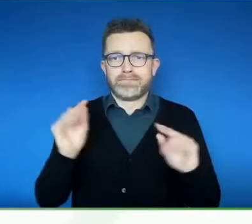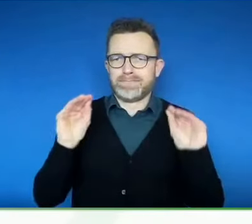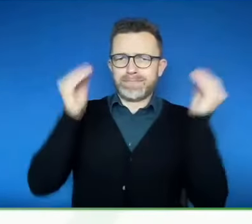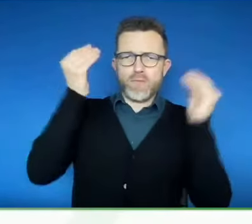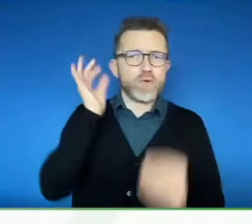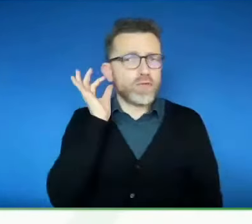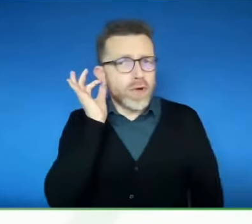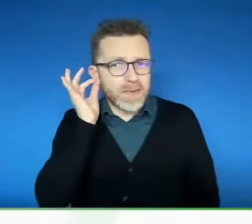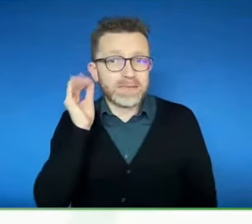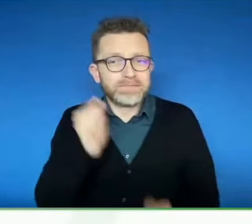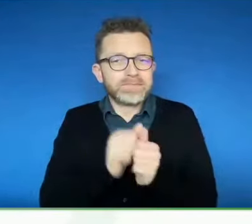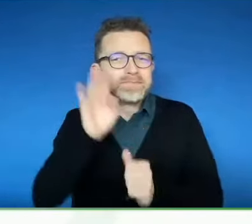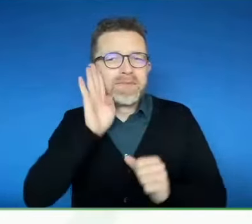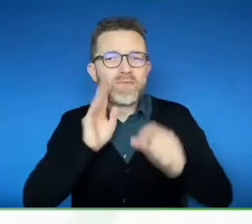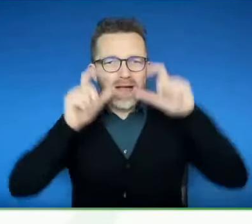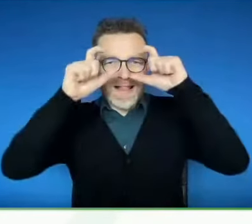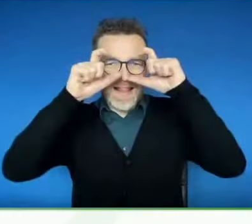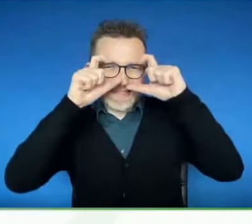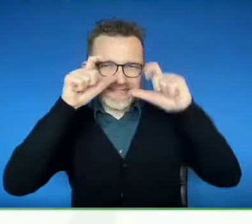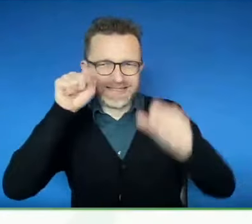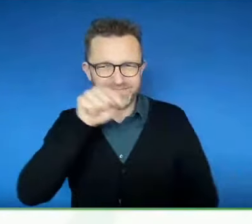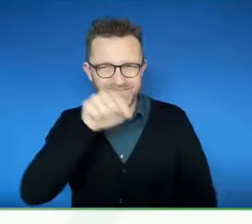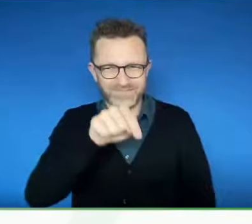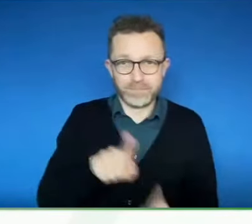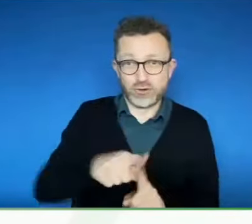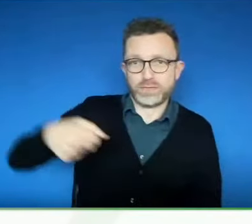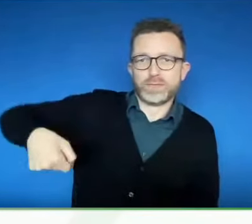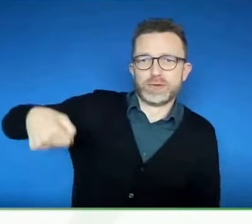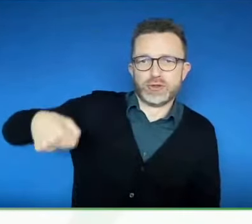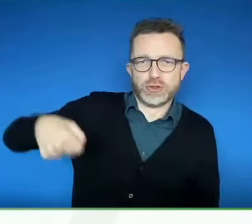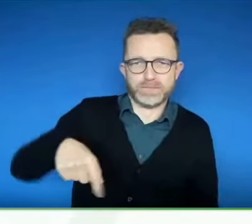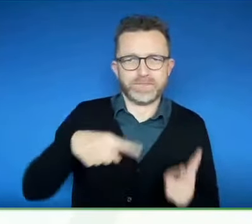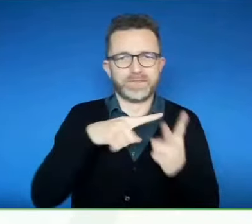We put disabled young people in a room full of the sorts of research we had gathered.